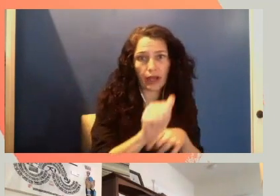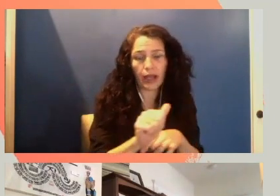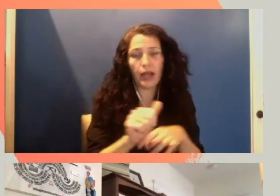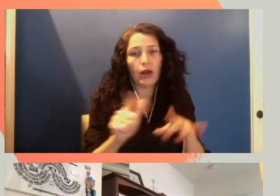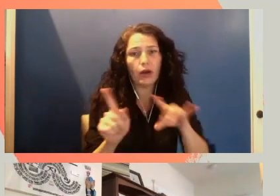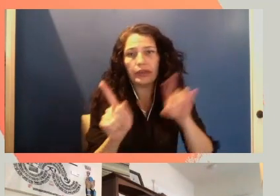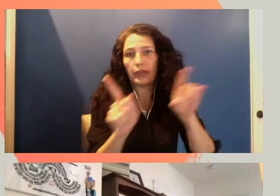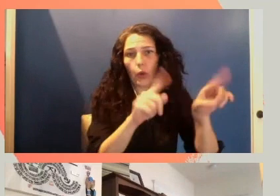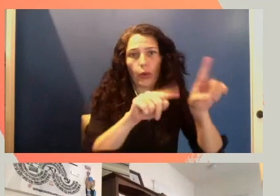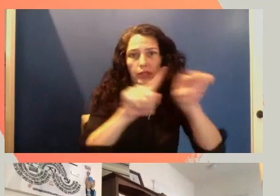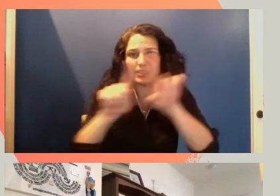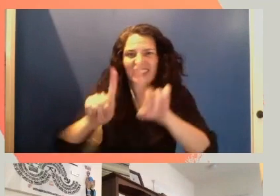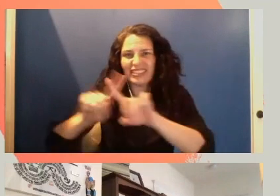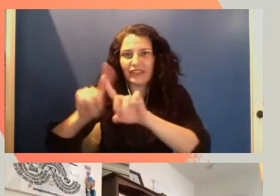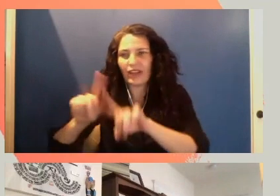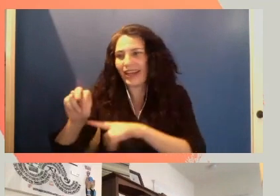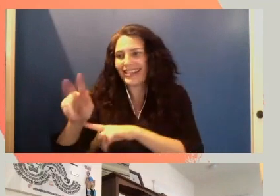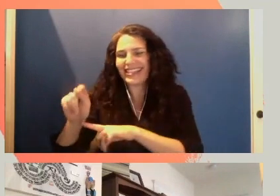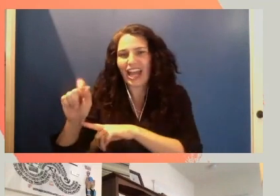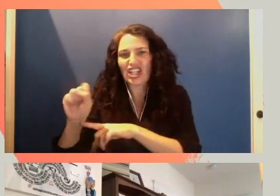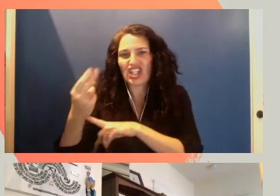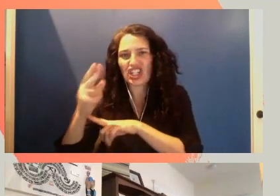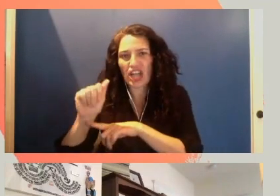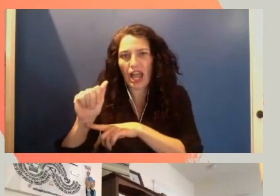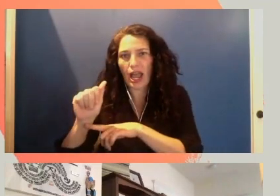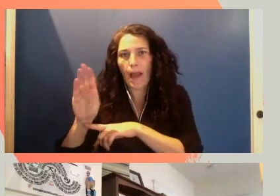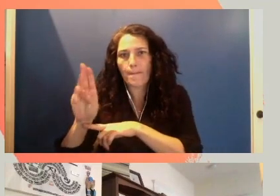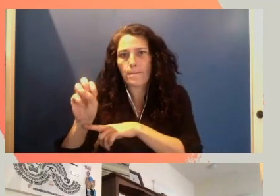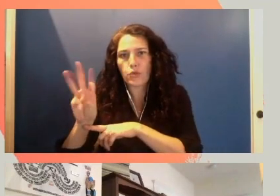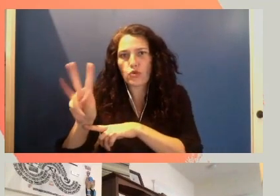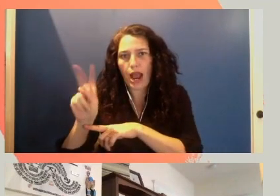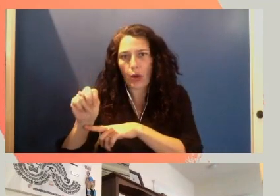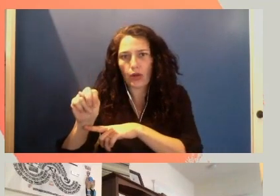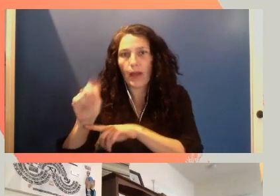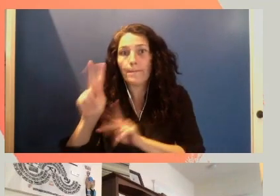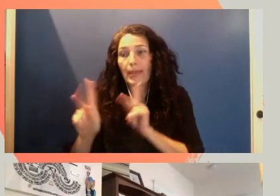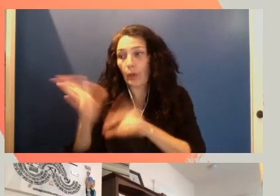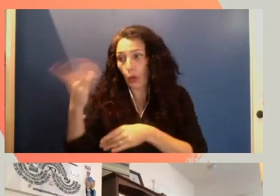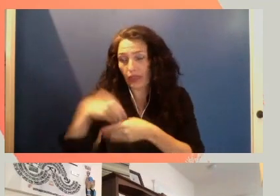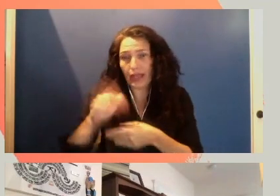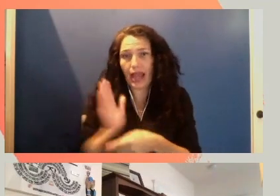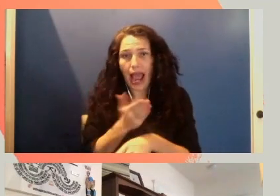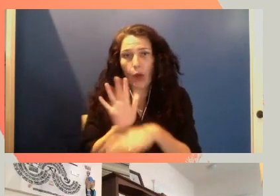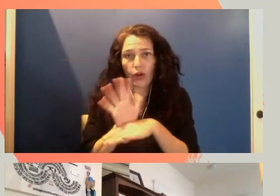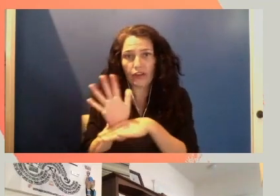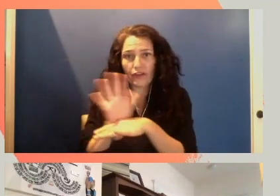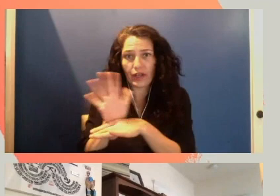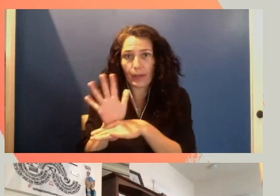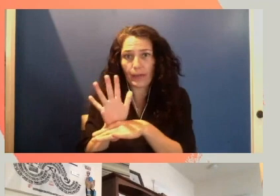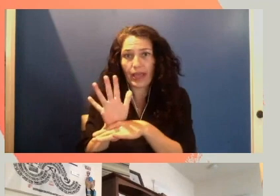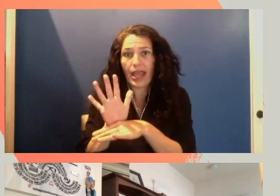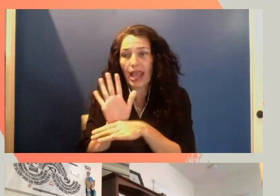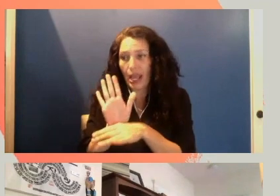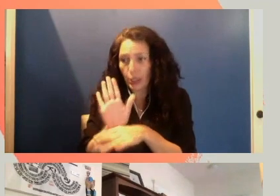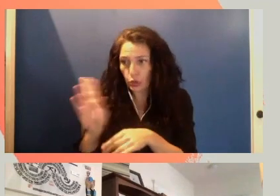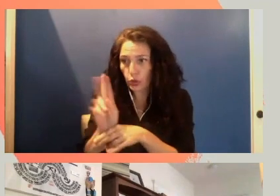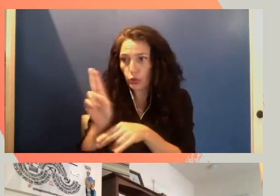they're going to Natasha Brown, they're going to some of the women who are in our film, and now they can just use their voices in these much larger arenas